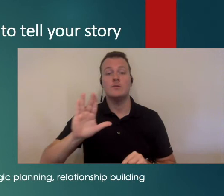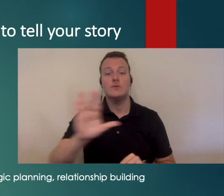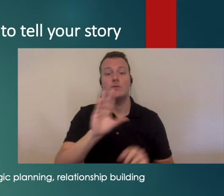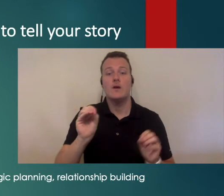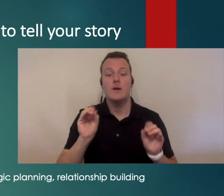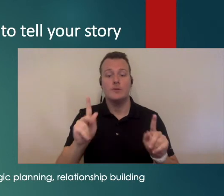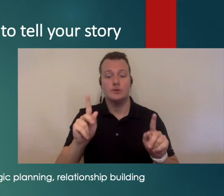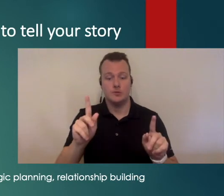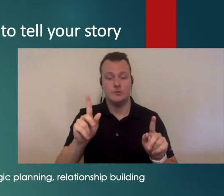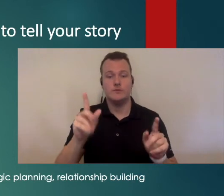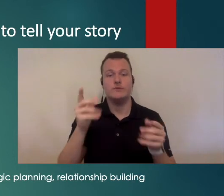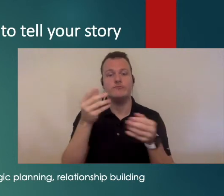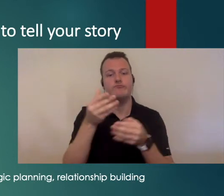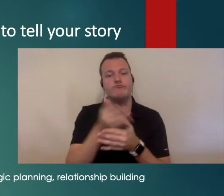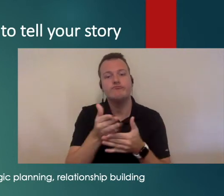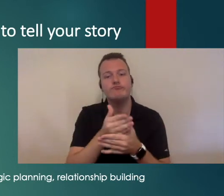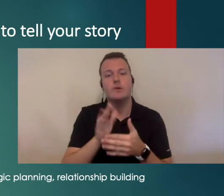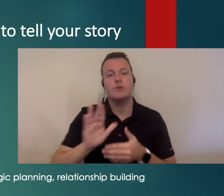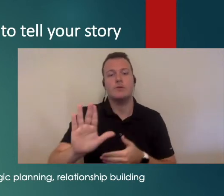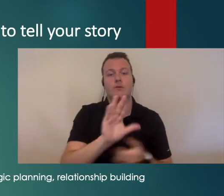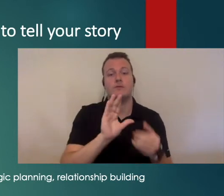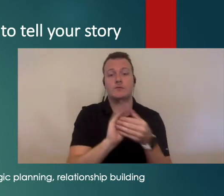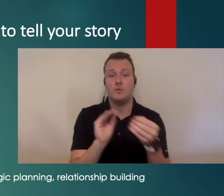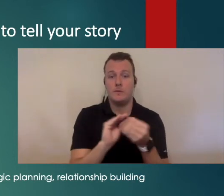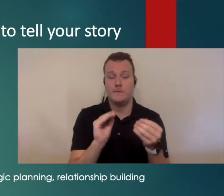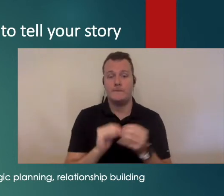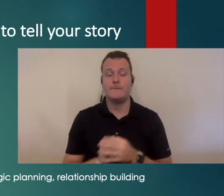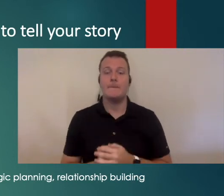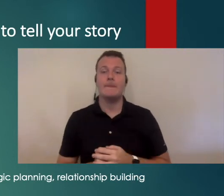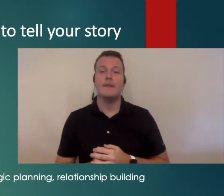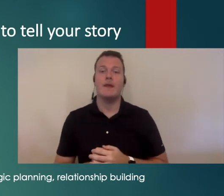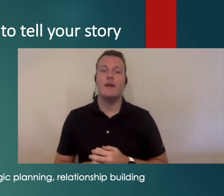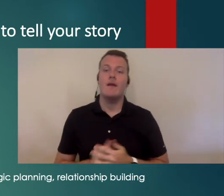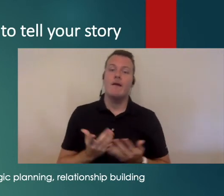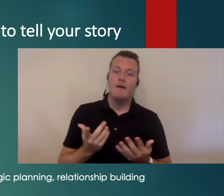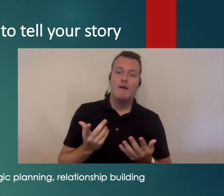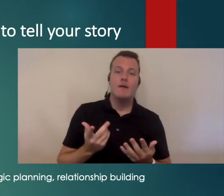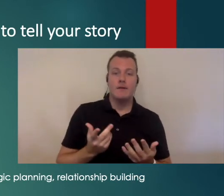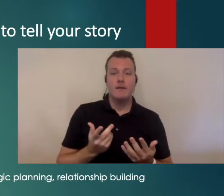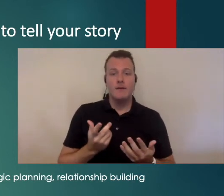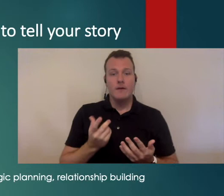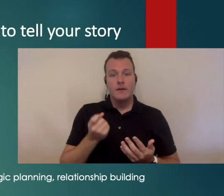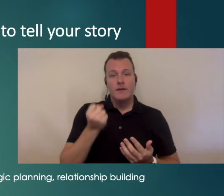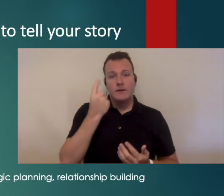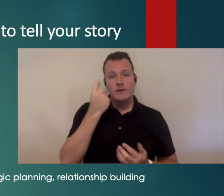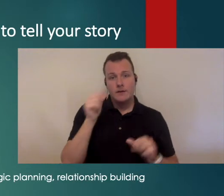opportunity to tell your story. And this is where you can get a little more into